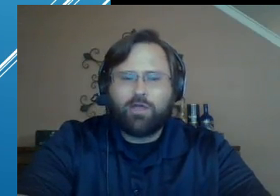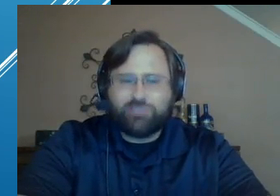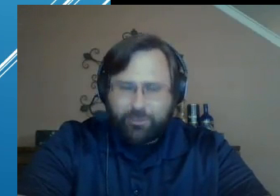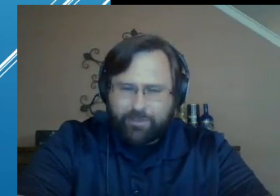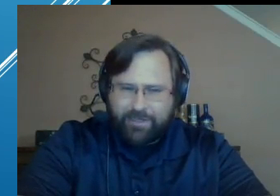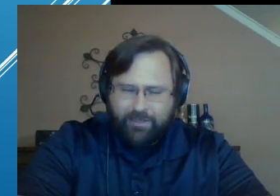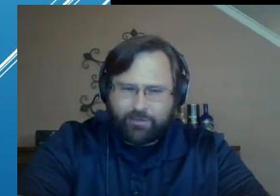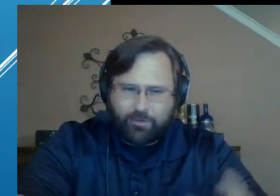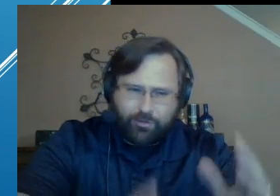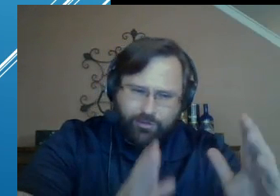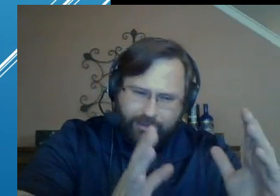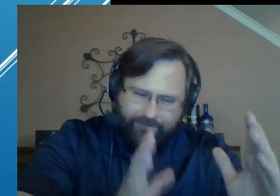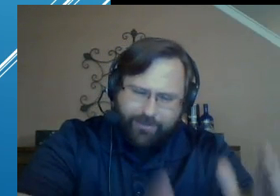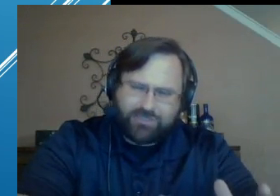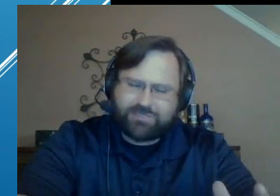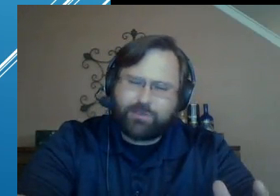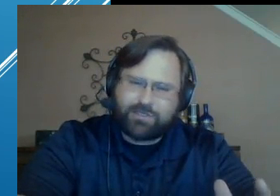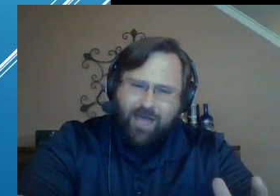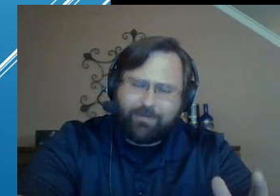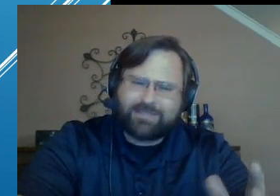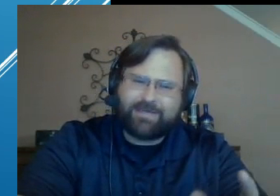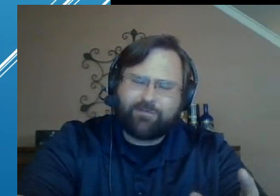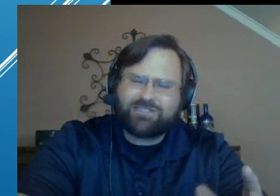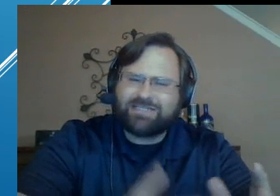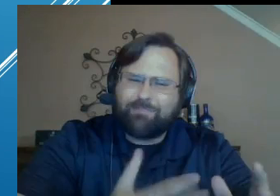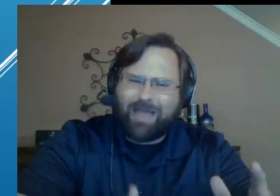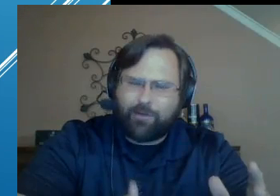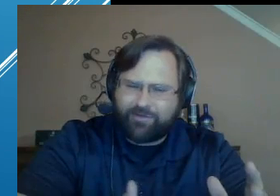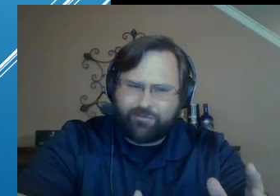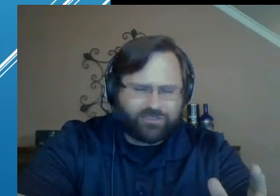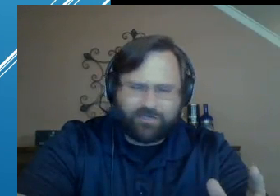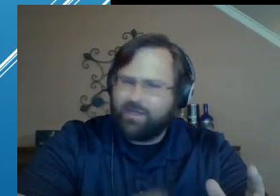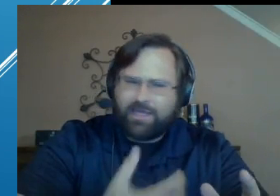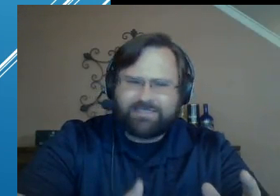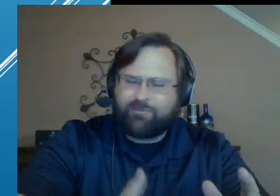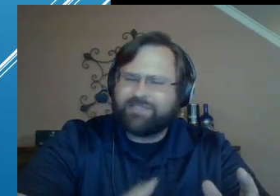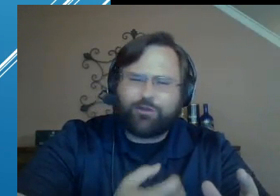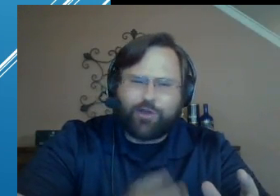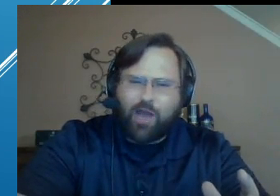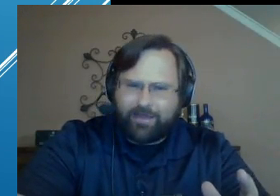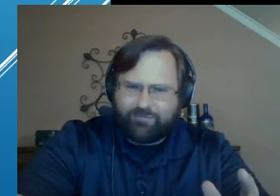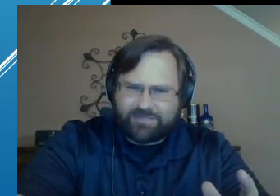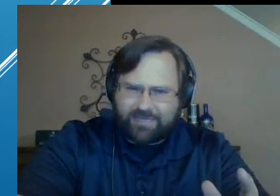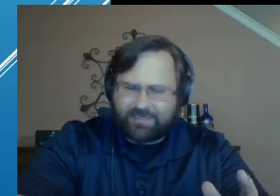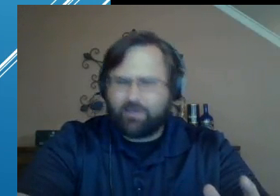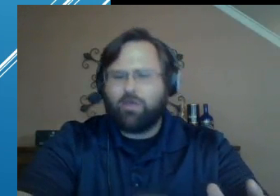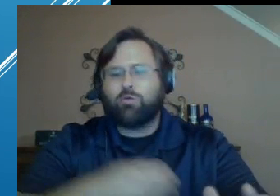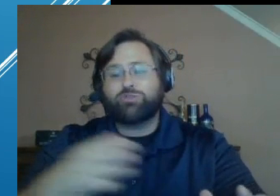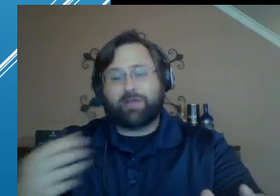generally the information that is put in the topic is the information that's background information this information you're not emphasizing what you want to